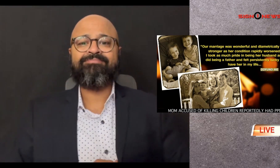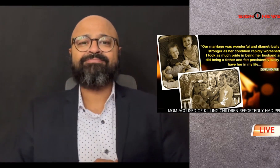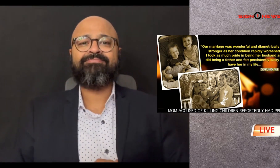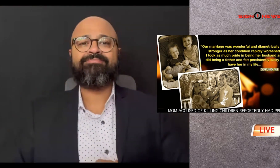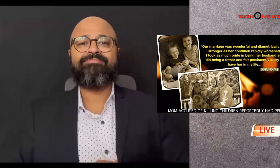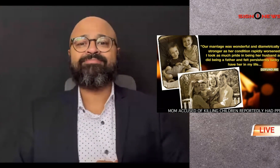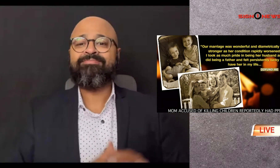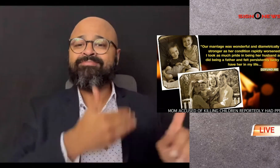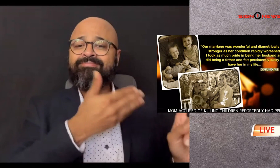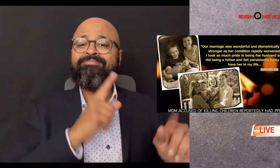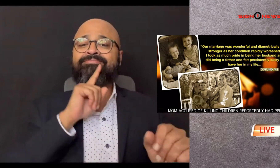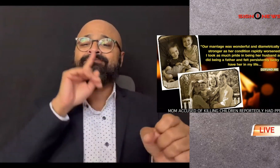to being a mother